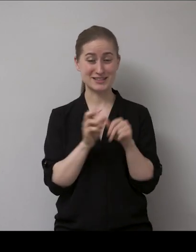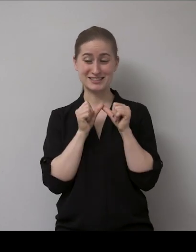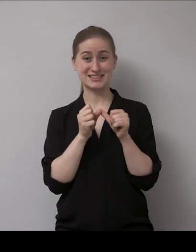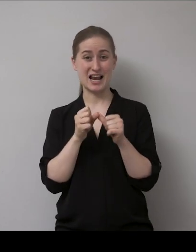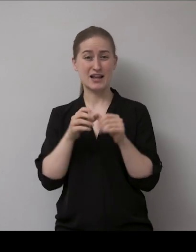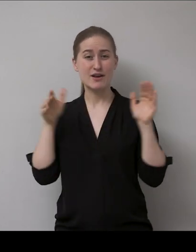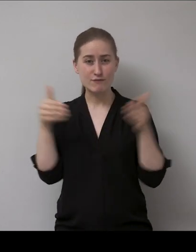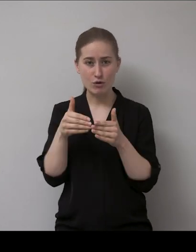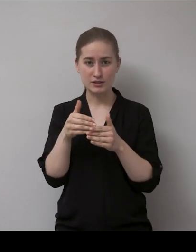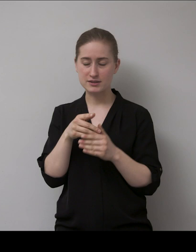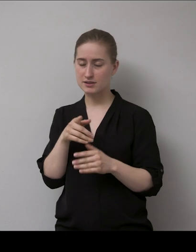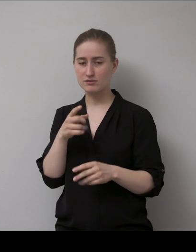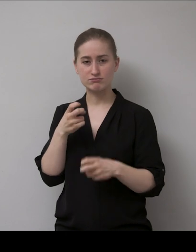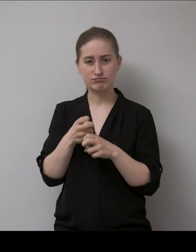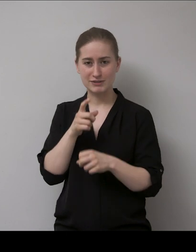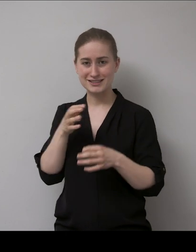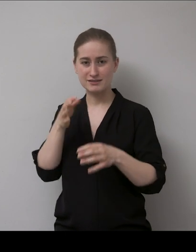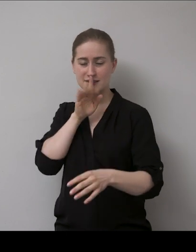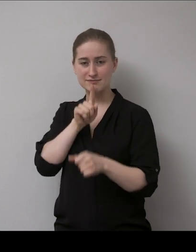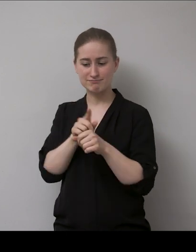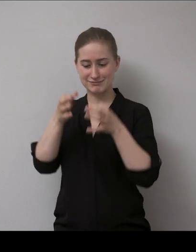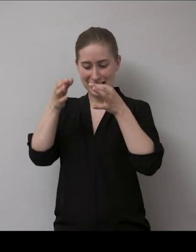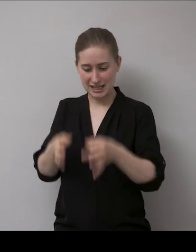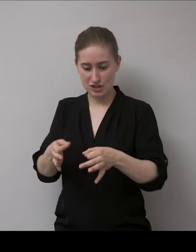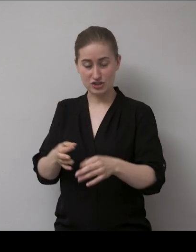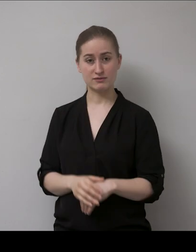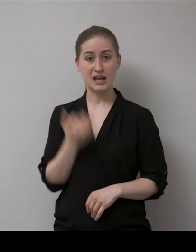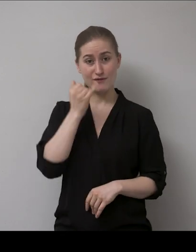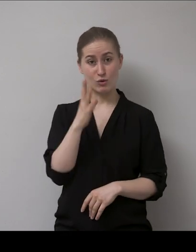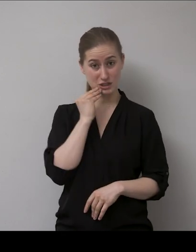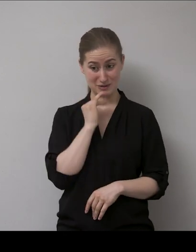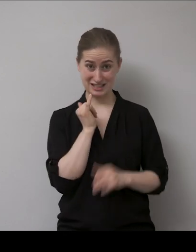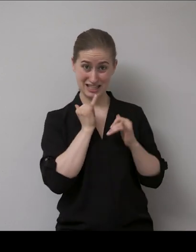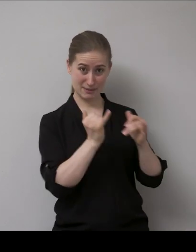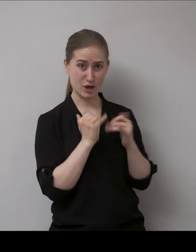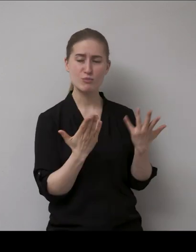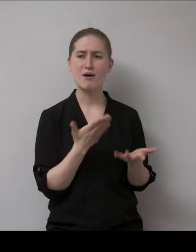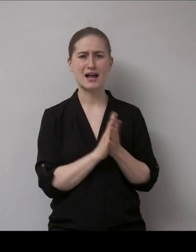and staunch dedication. If your experience was anything like mine, you were probably asked at some point,